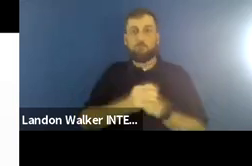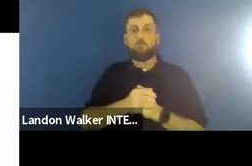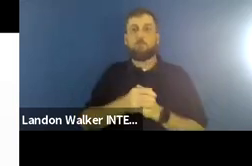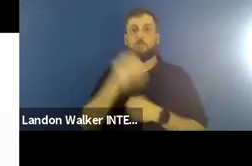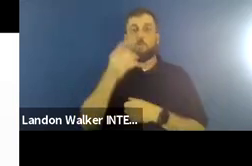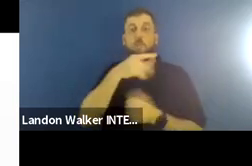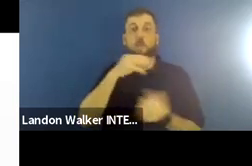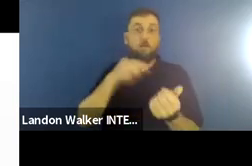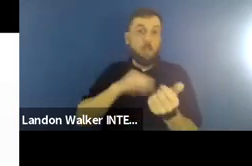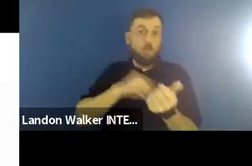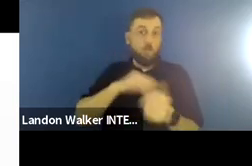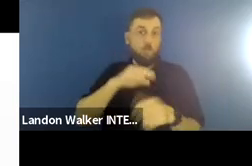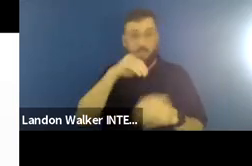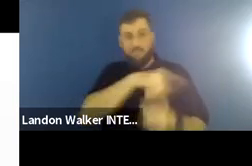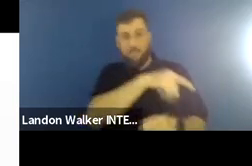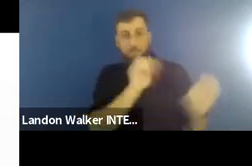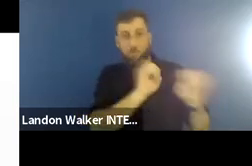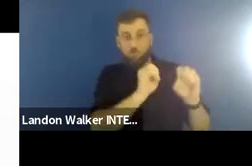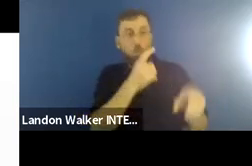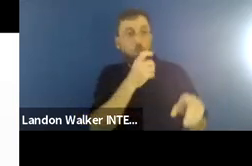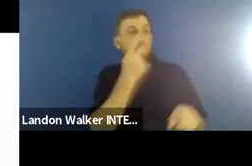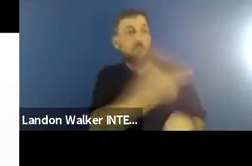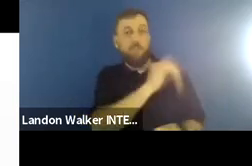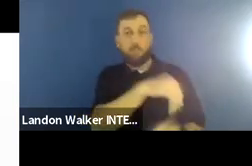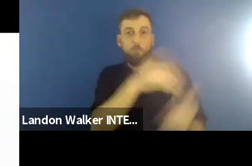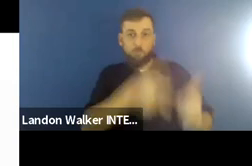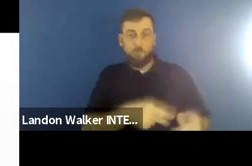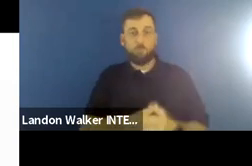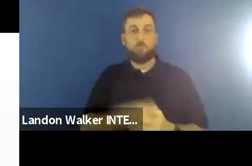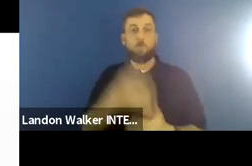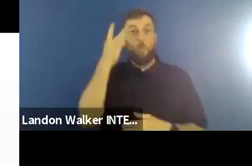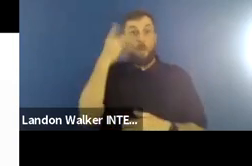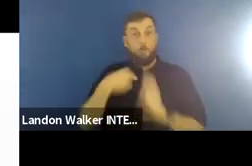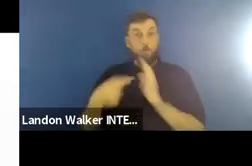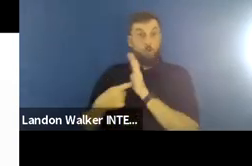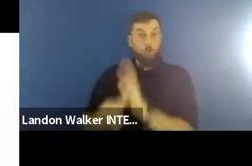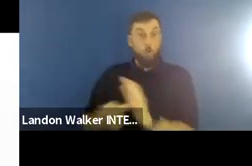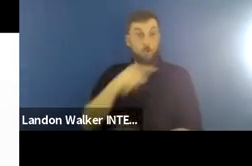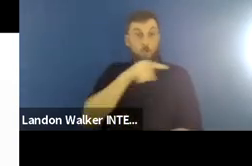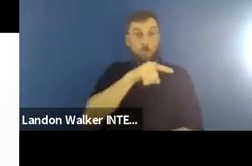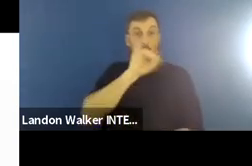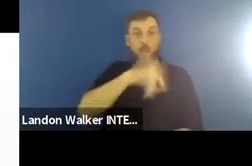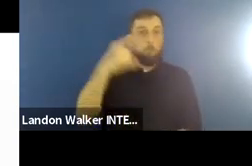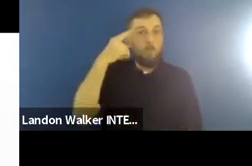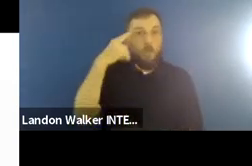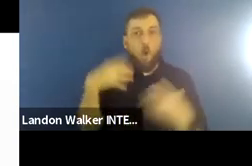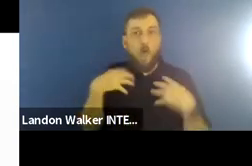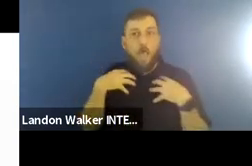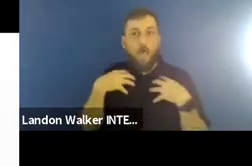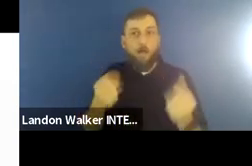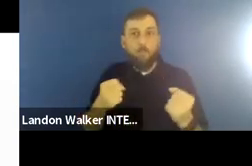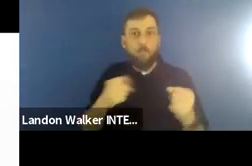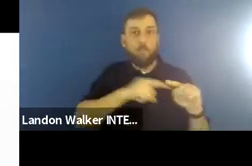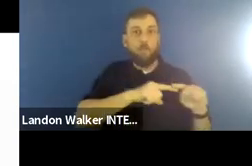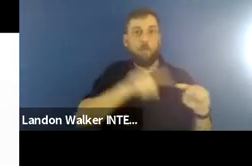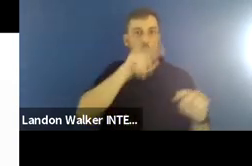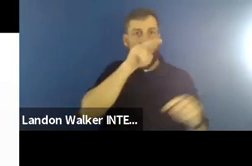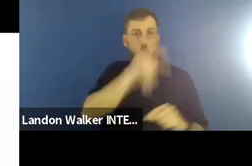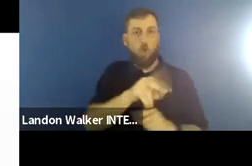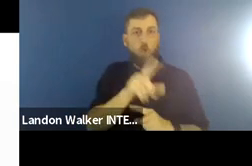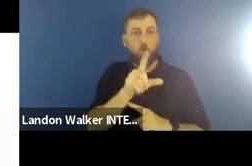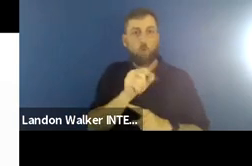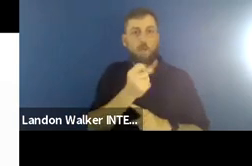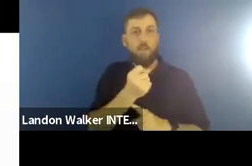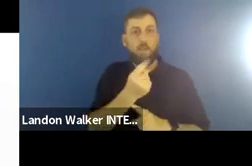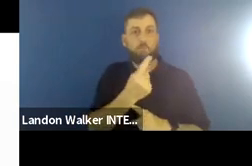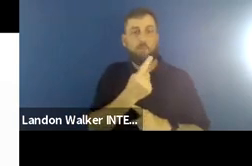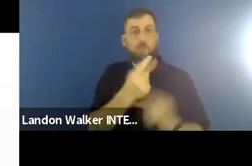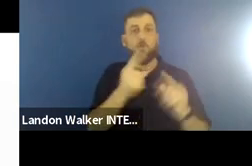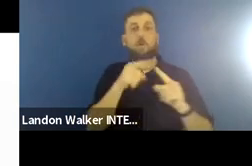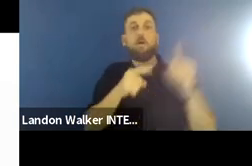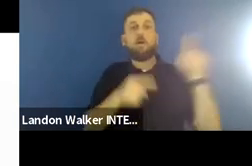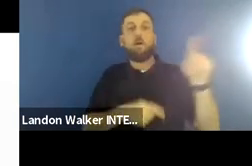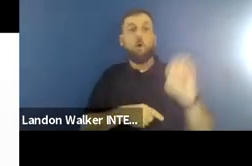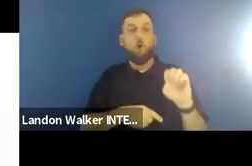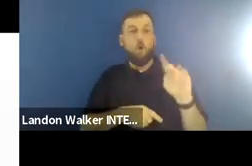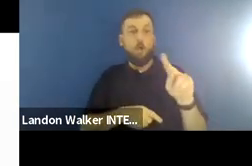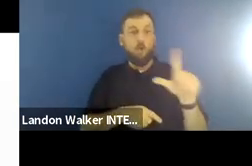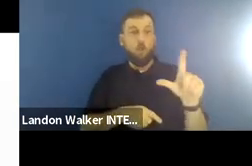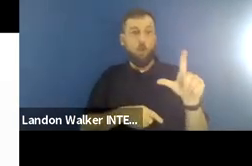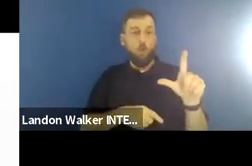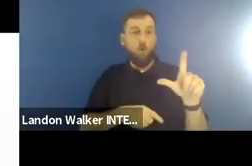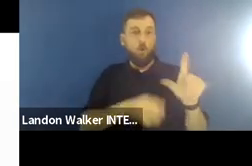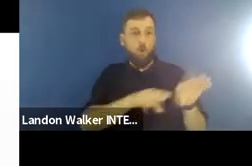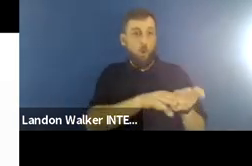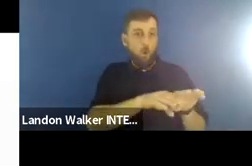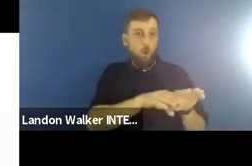physician that seeing that individual. And the reason why I wanted to show this particular graph is because this is mental health cases. And if you look at 2011, when the emergency room extension for or okay long was open, and the mid City Campus at the